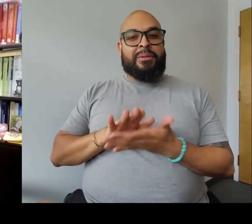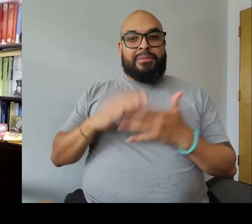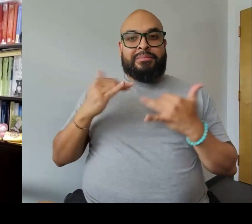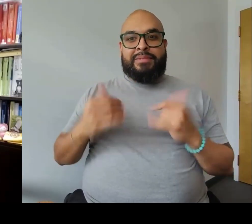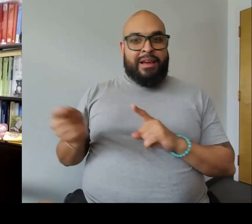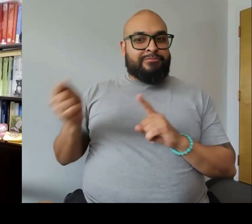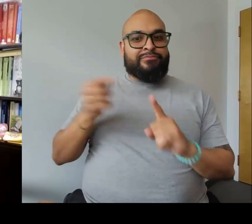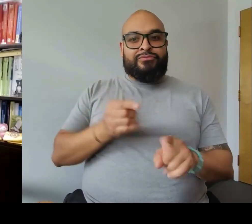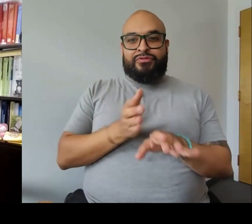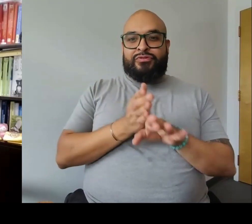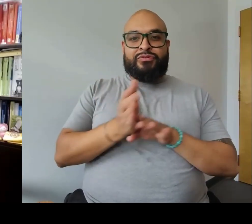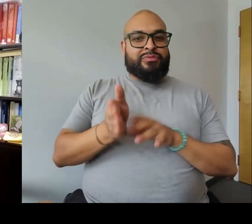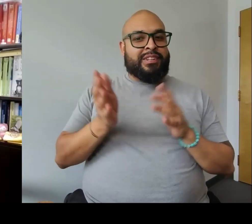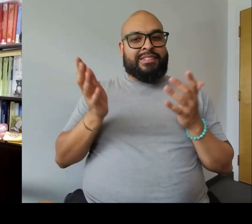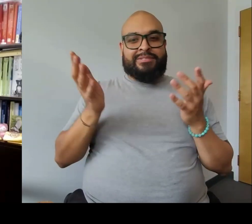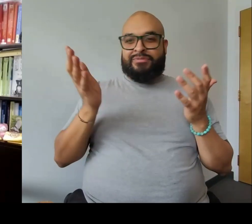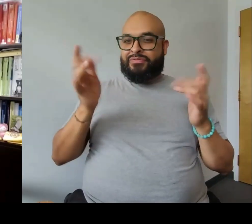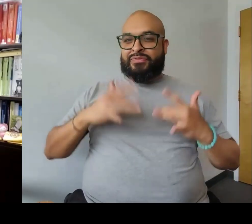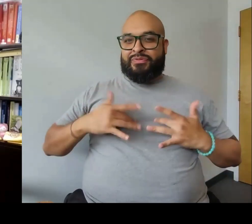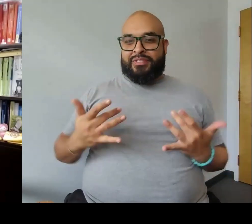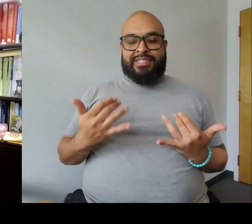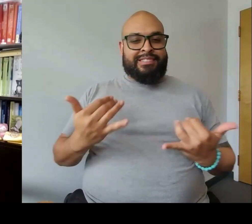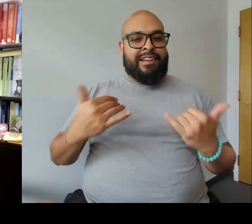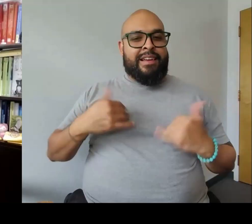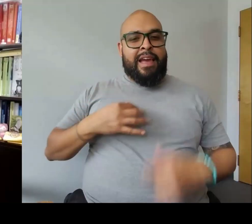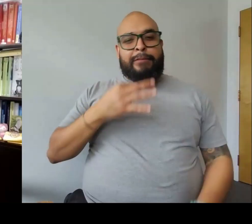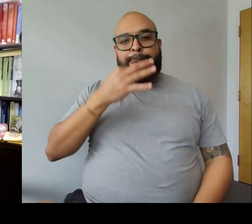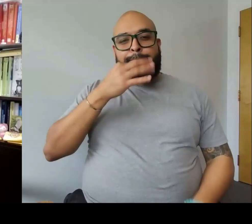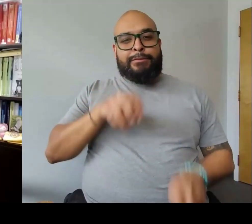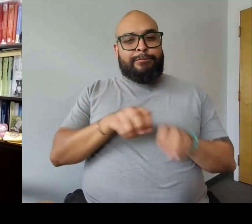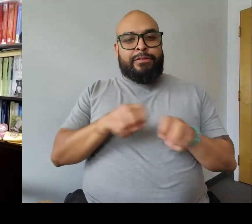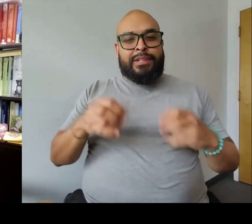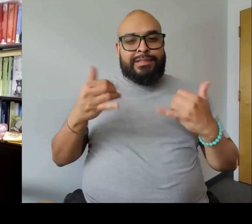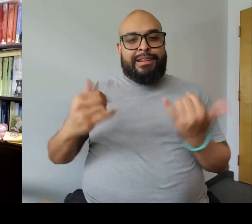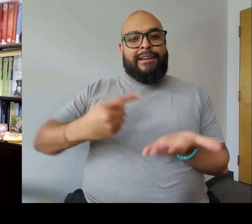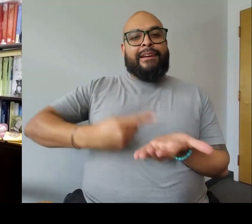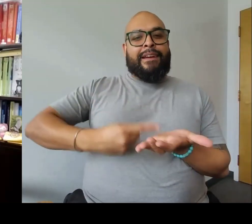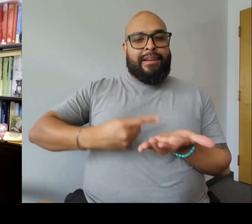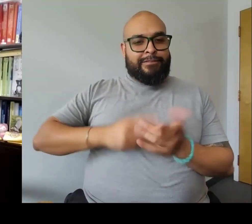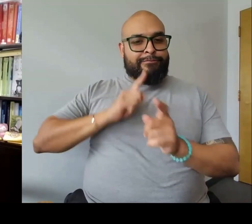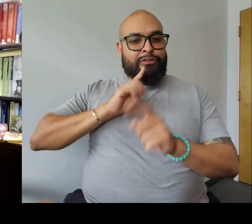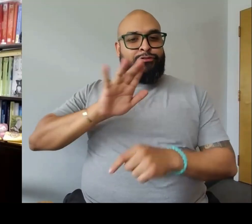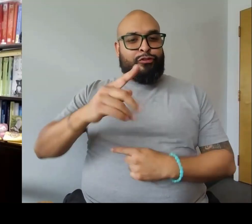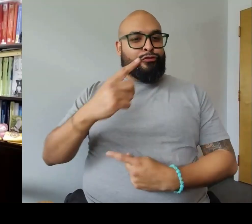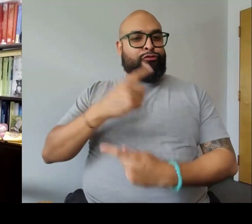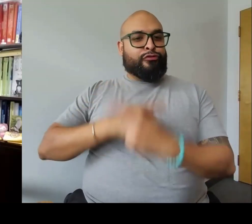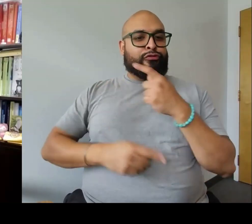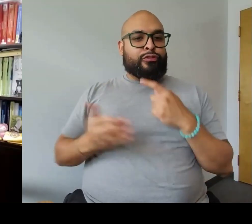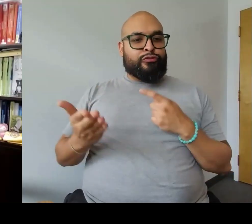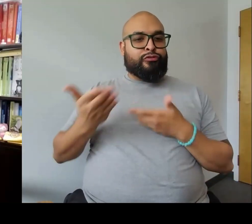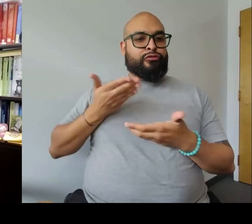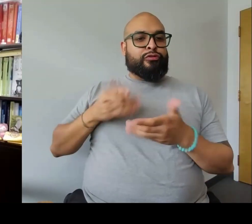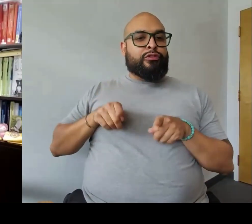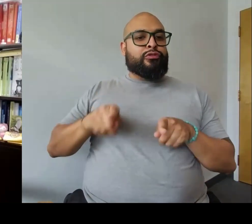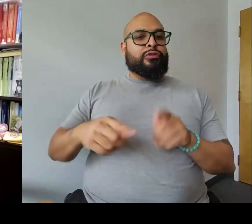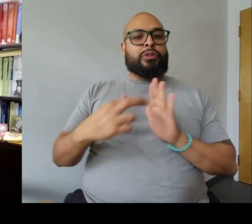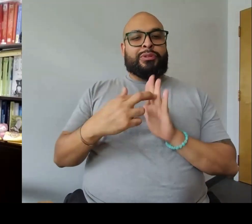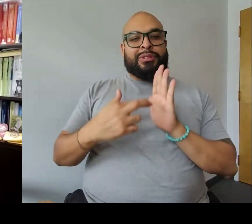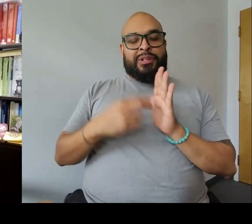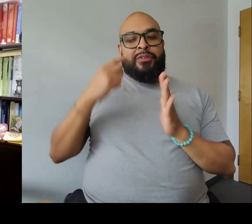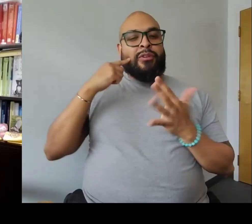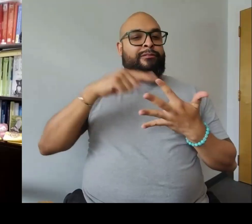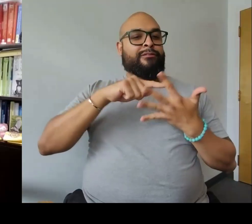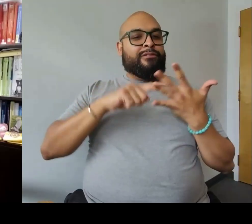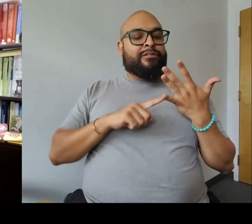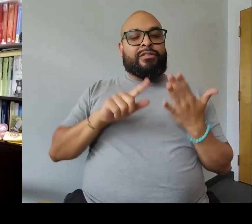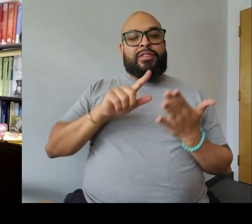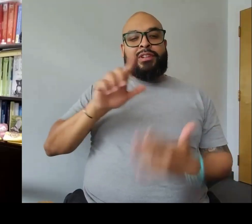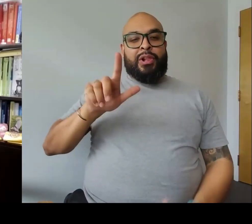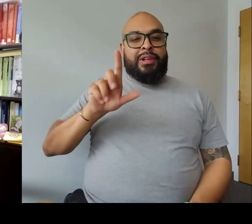Today we are so pleased to have an expert panel with us to address your questions that you submitted during registration on specific learning disabilities and visual impairment.